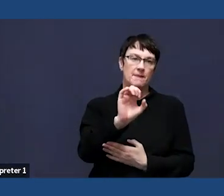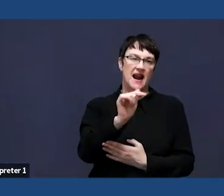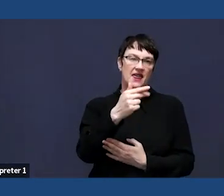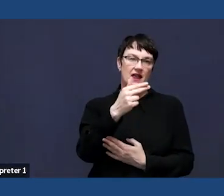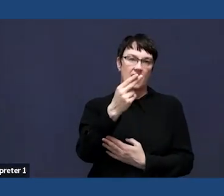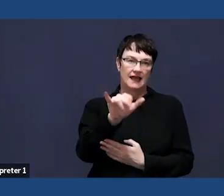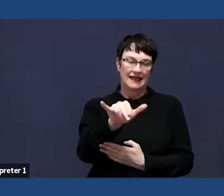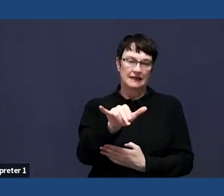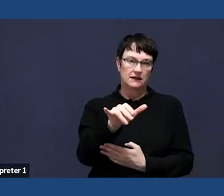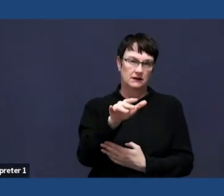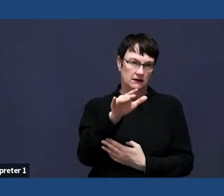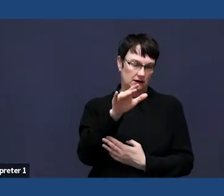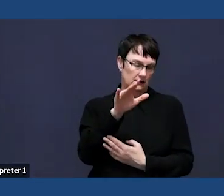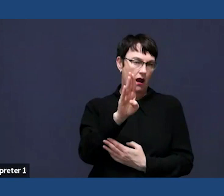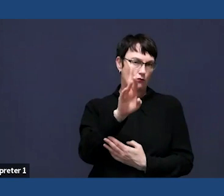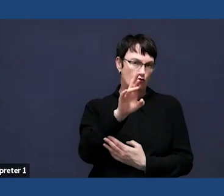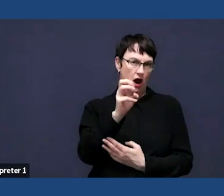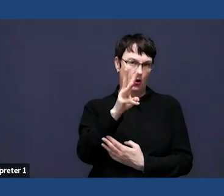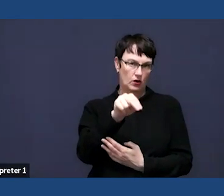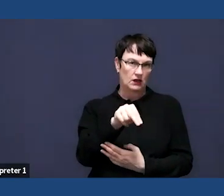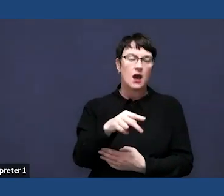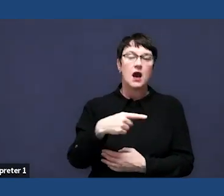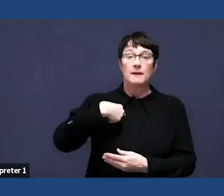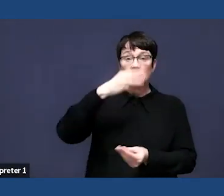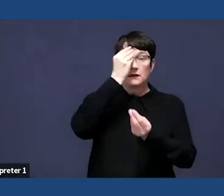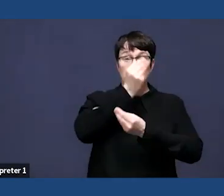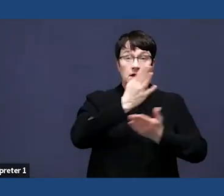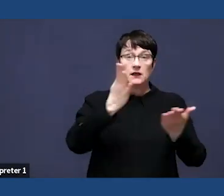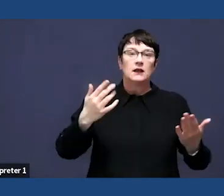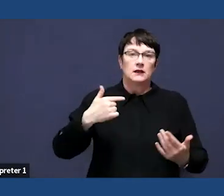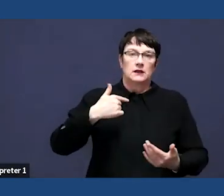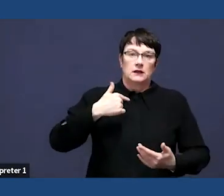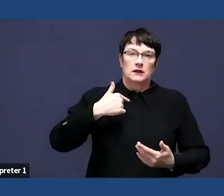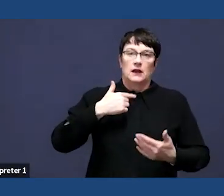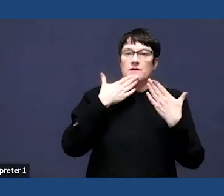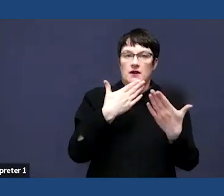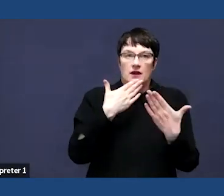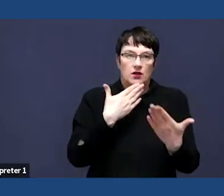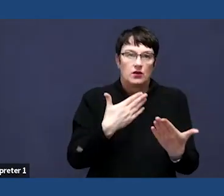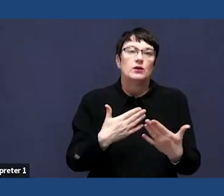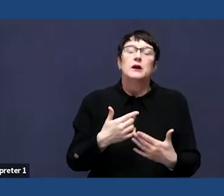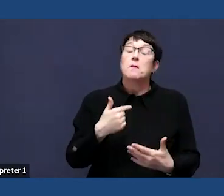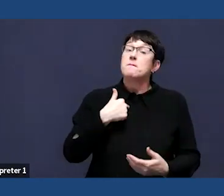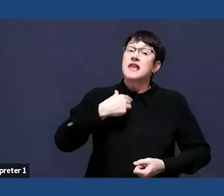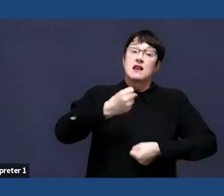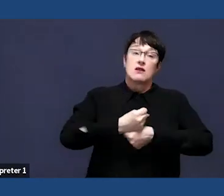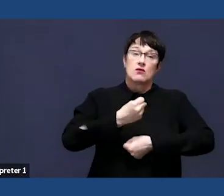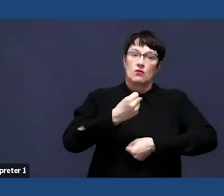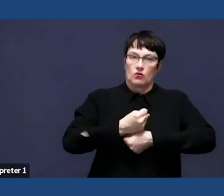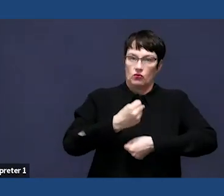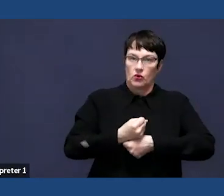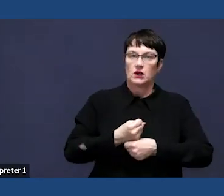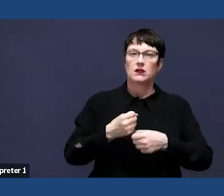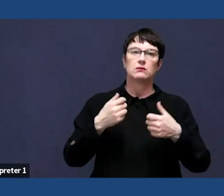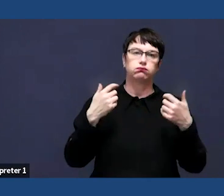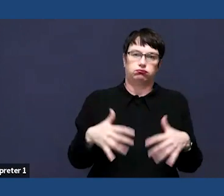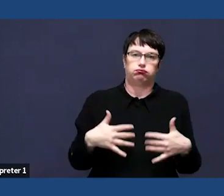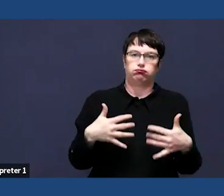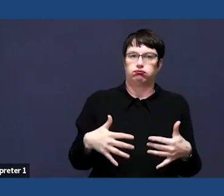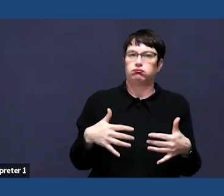I'm a Laura by training. I've been working in the field for about 15 years in various roles.